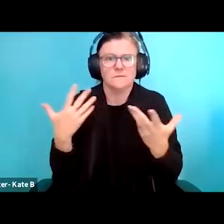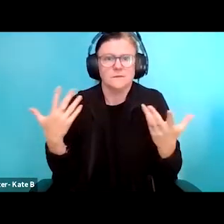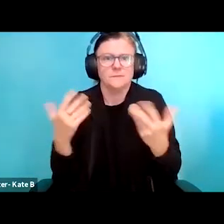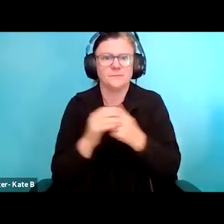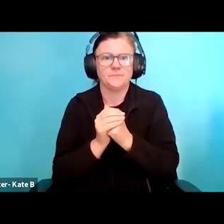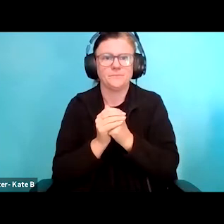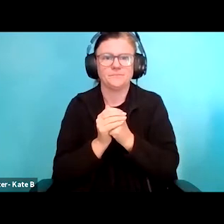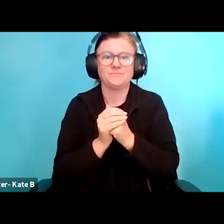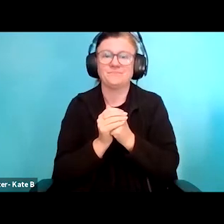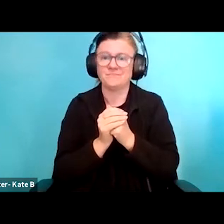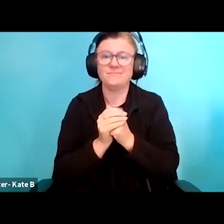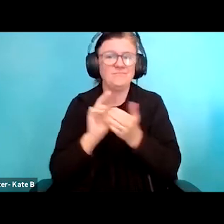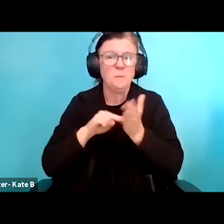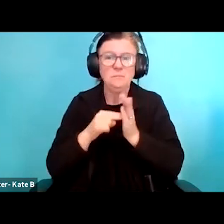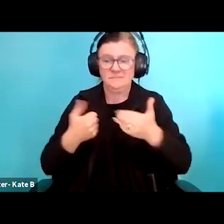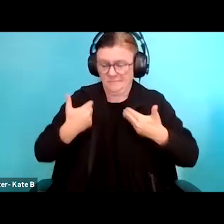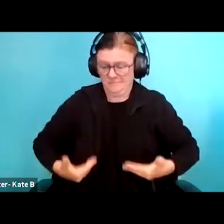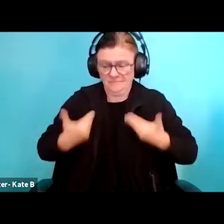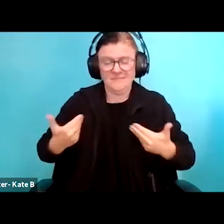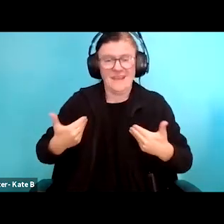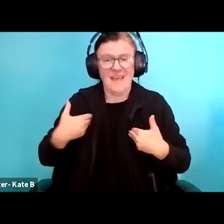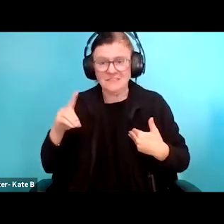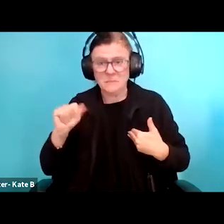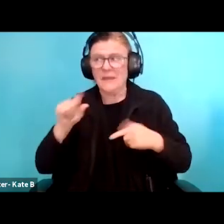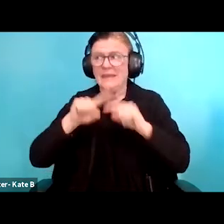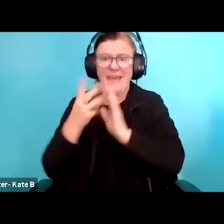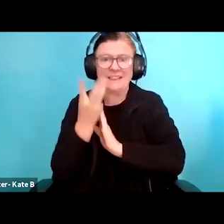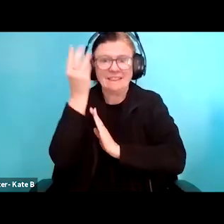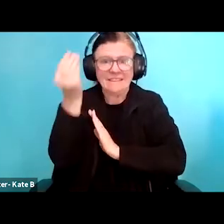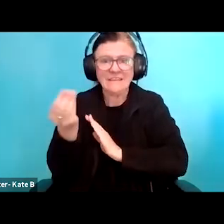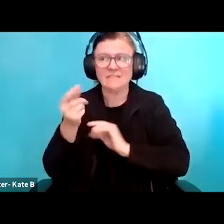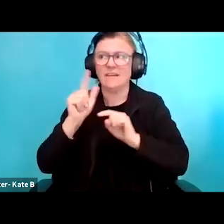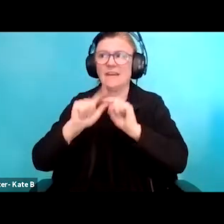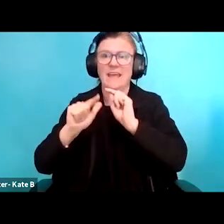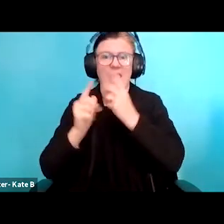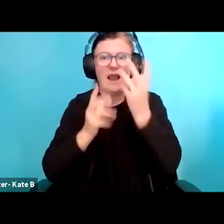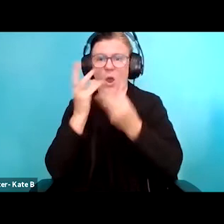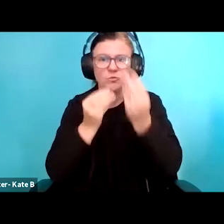make it difficult or cumbersome to leave the home to engage in social visits with others as well.